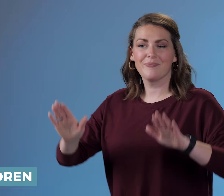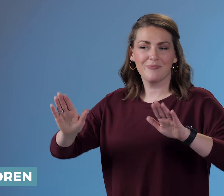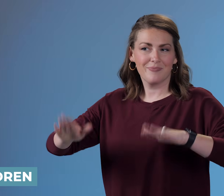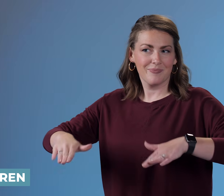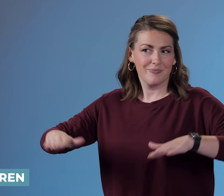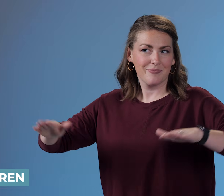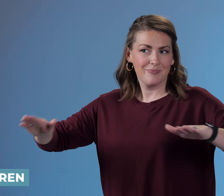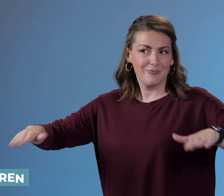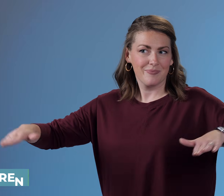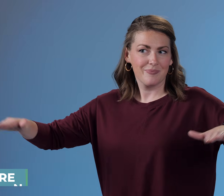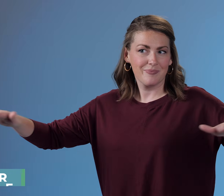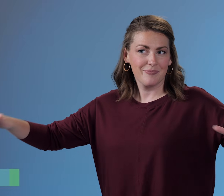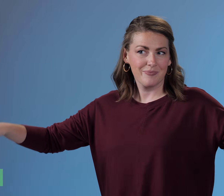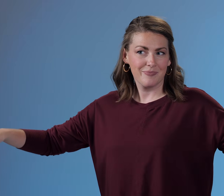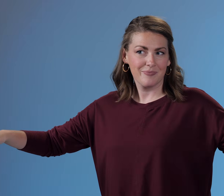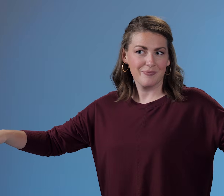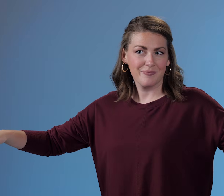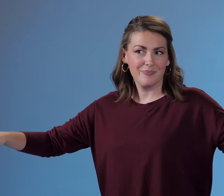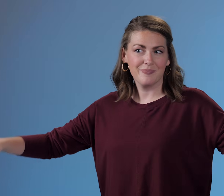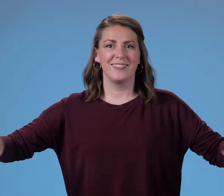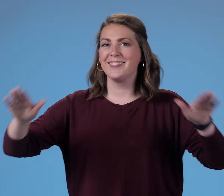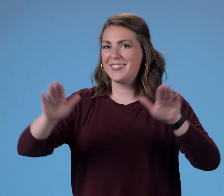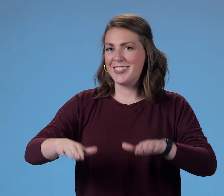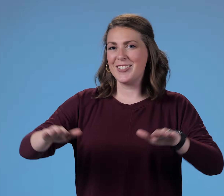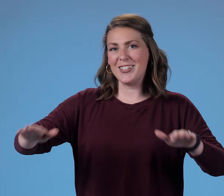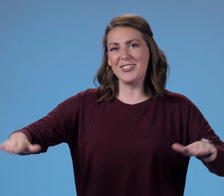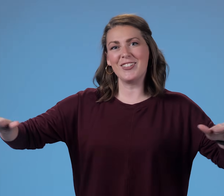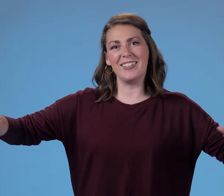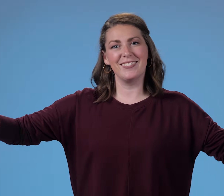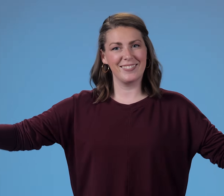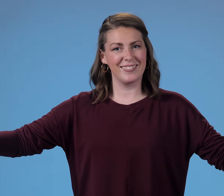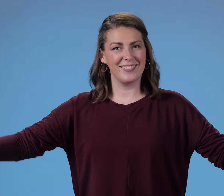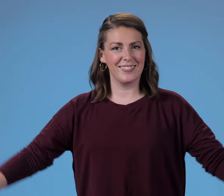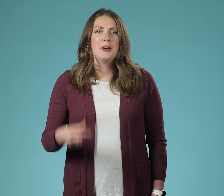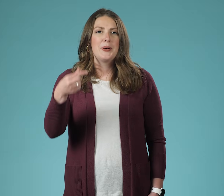It's like you're patting the heads of all the children. Children.